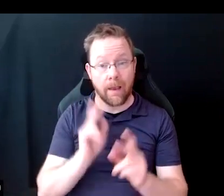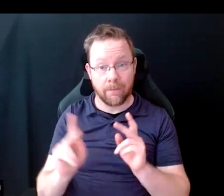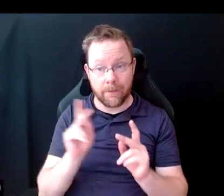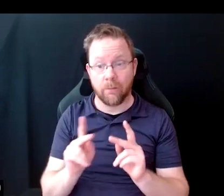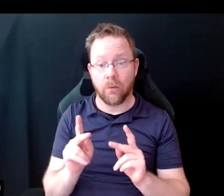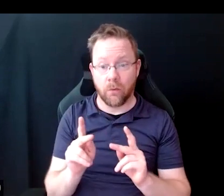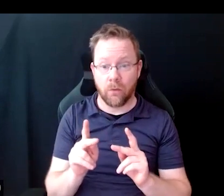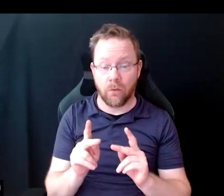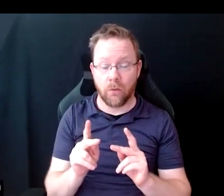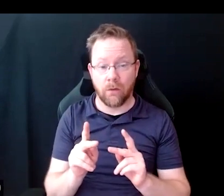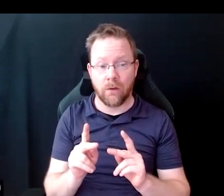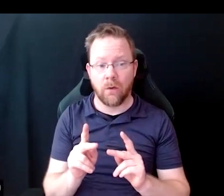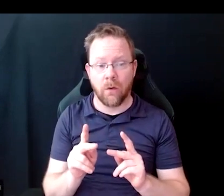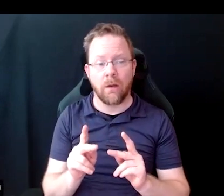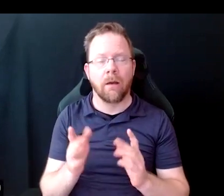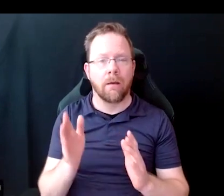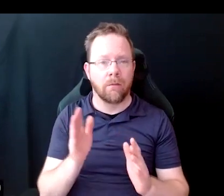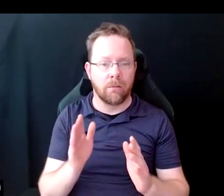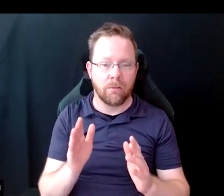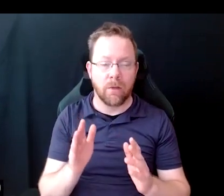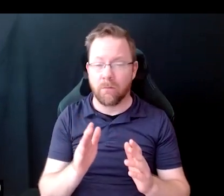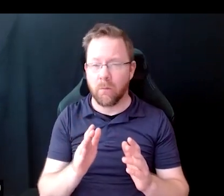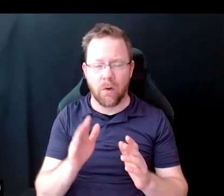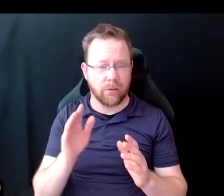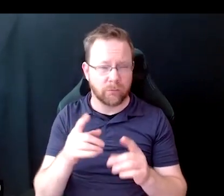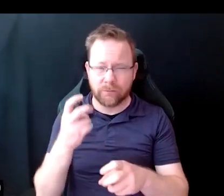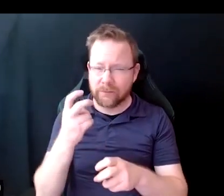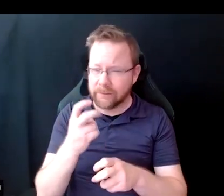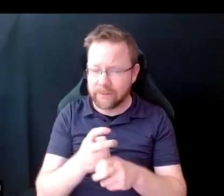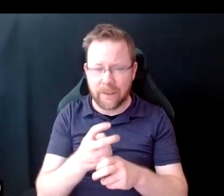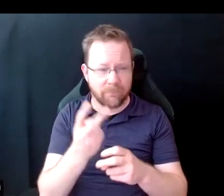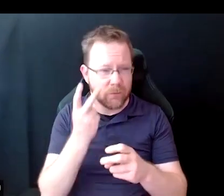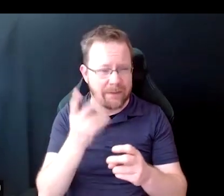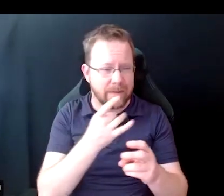and we're talking about flyers with very little light perception, is dropped, "dropped objects".